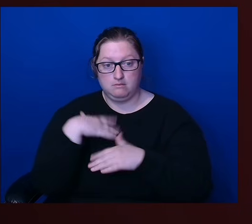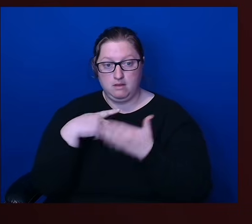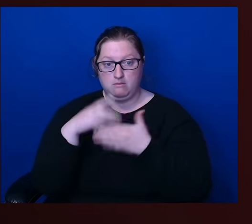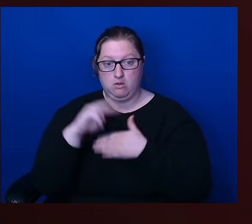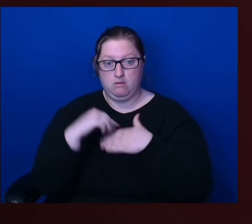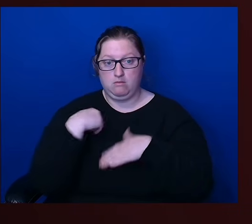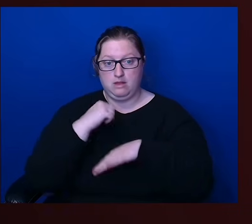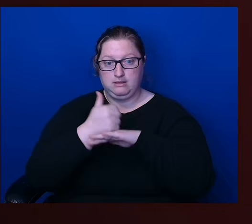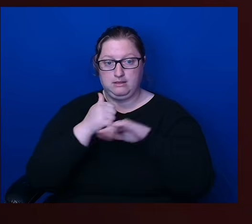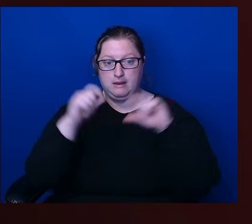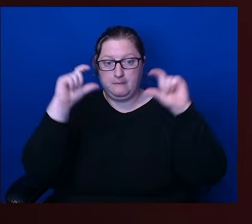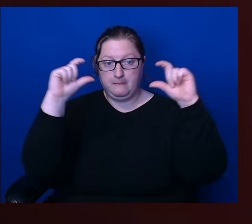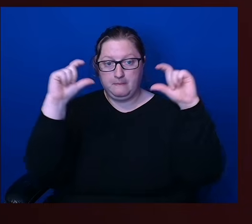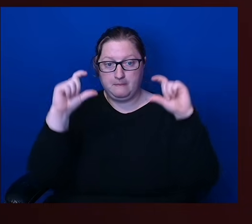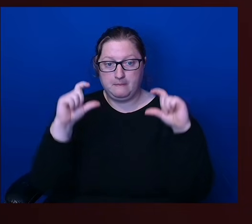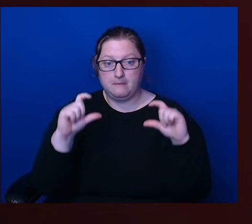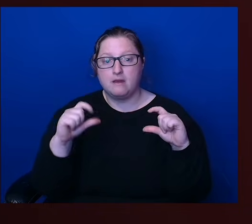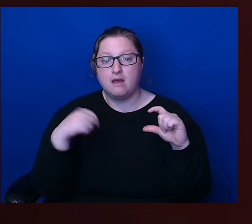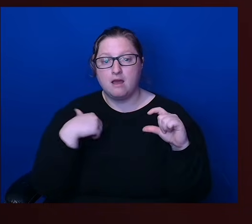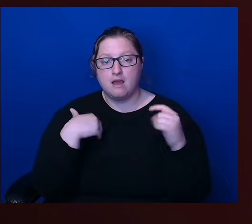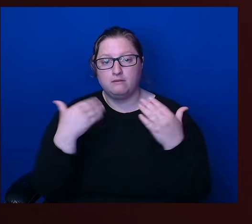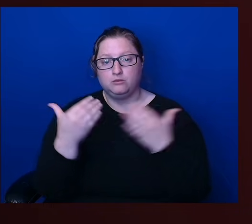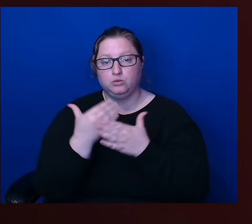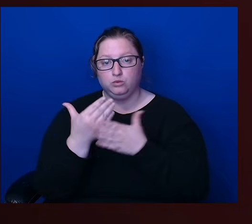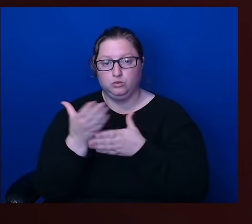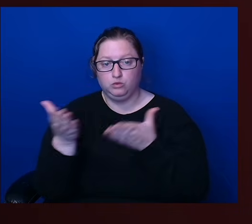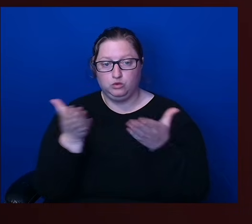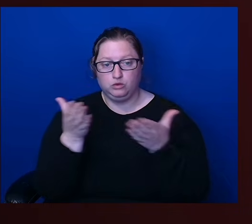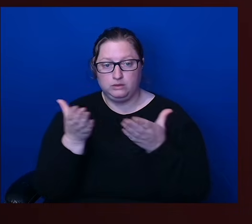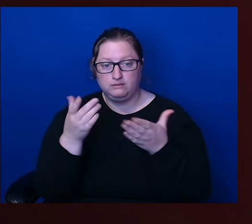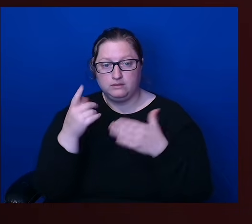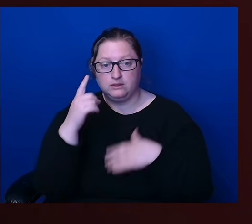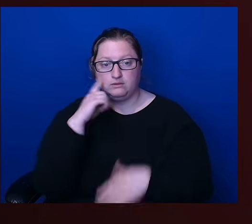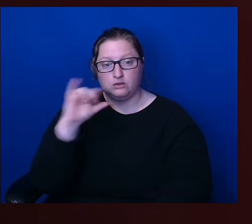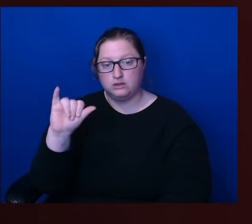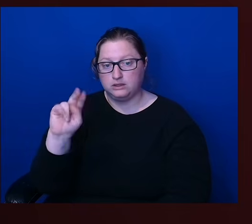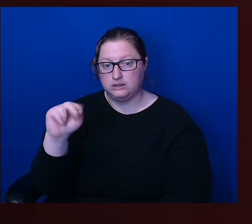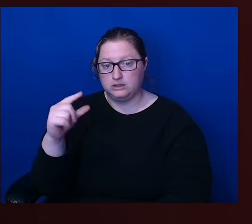I have this new ingestion service. So, if we come over here and we look